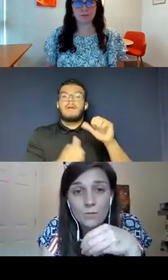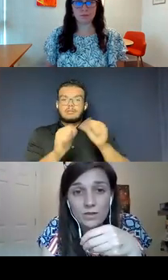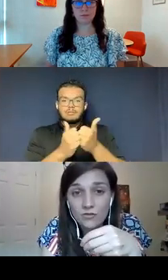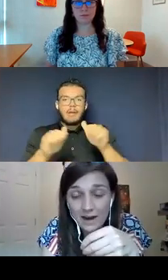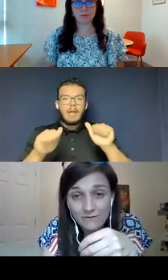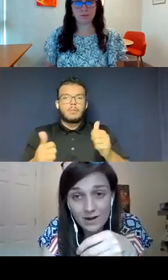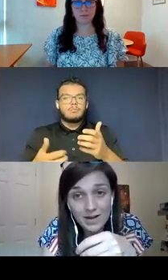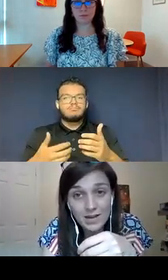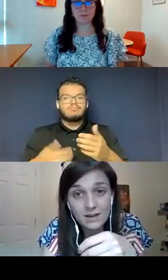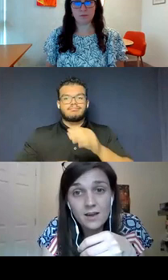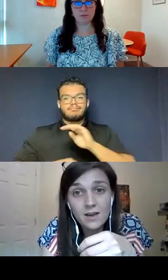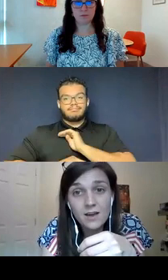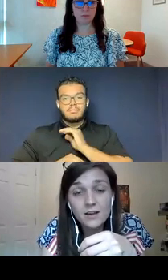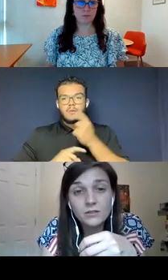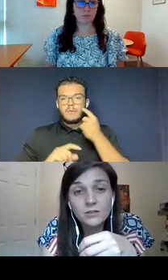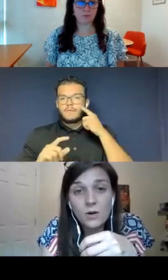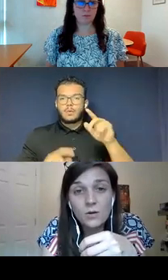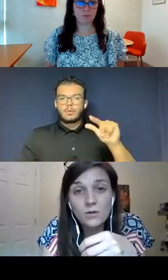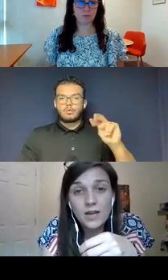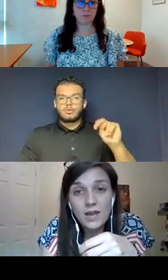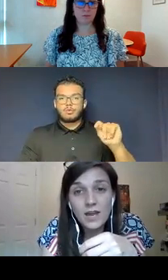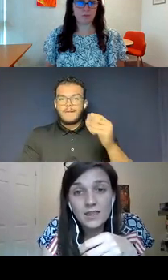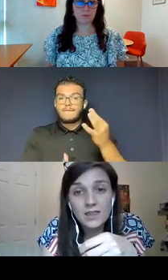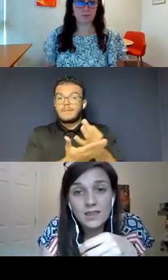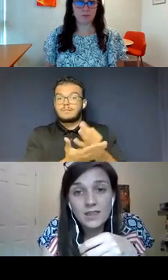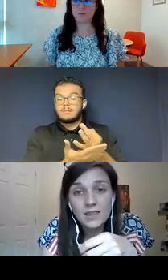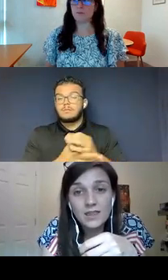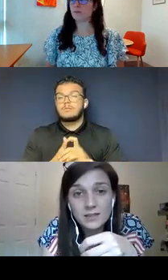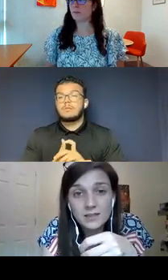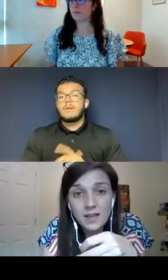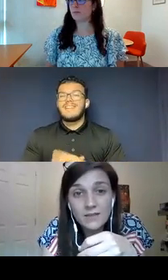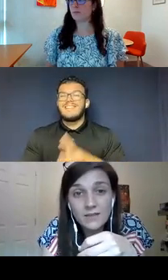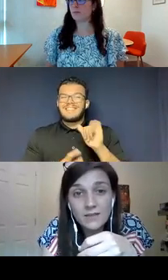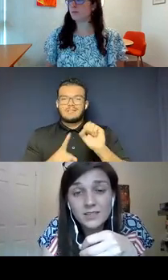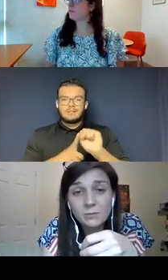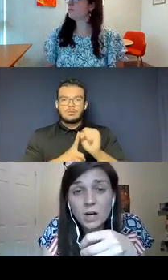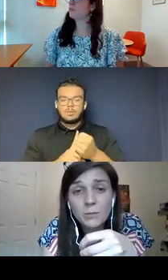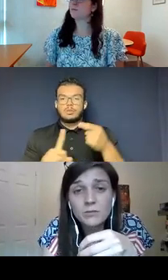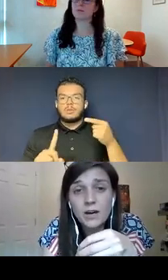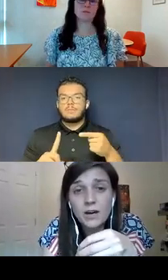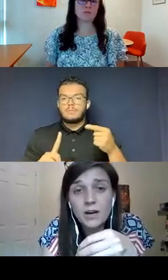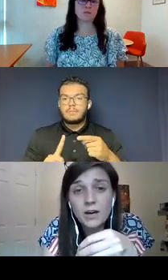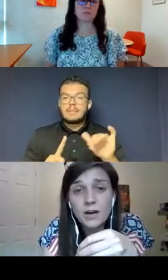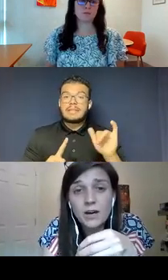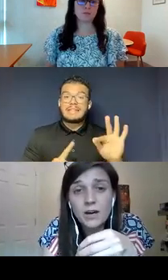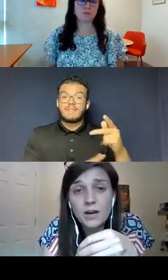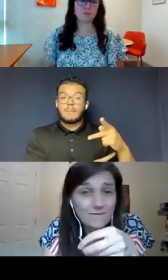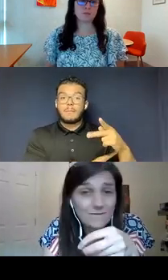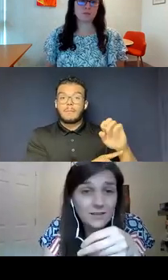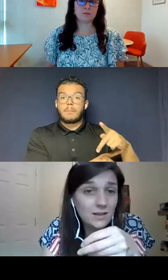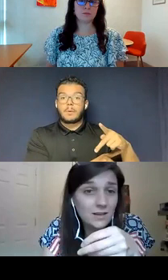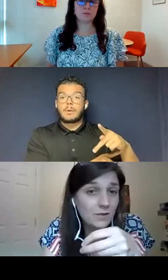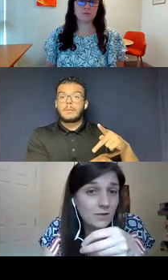with grant funding. So in this case, if it's a perpetrator and not a victim,